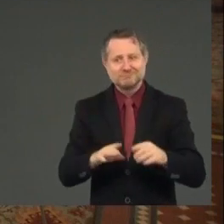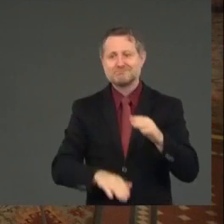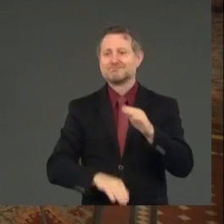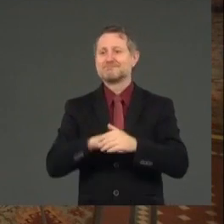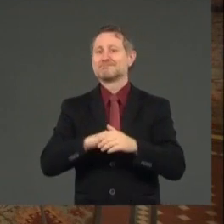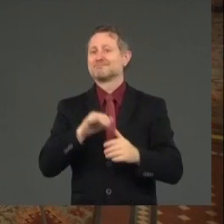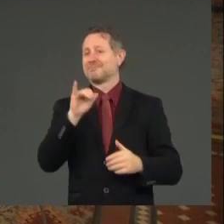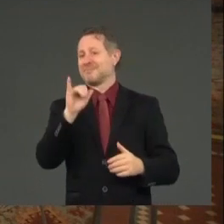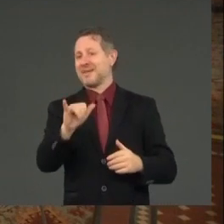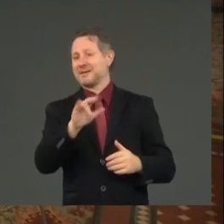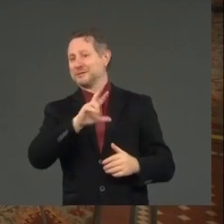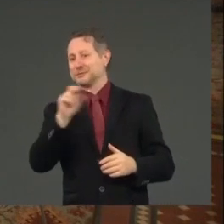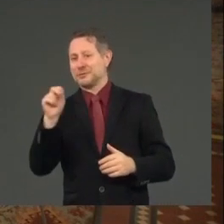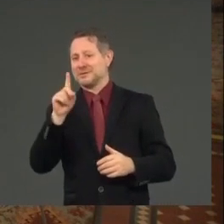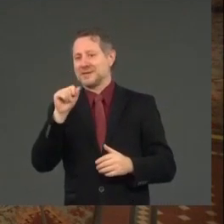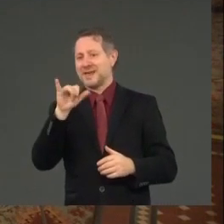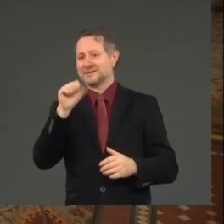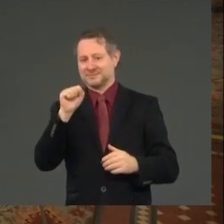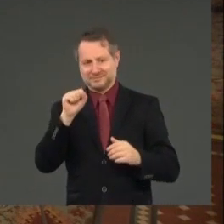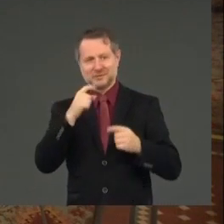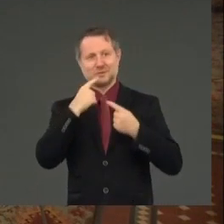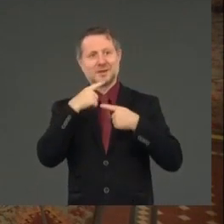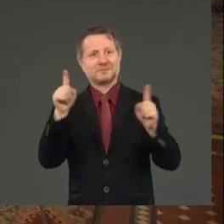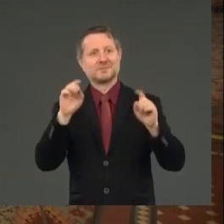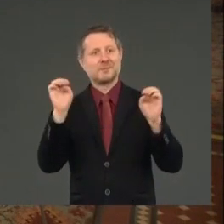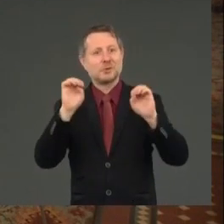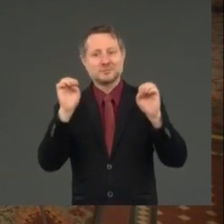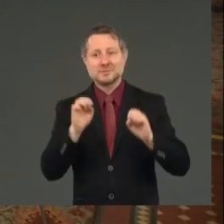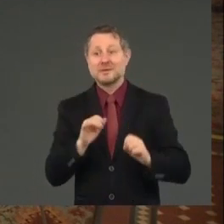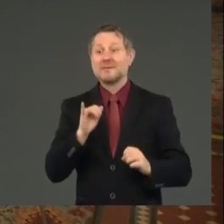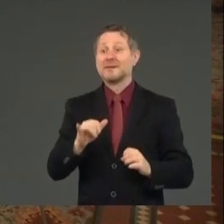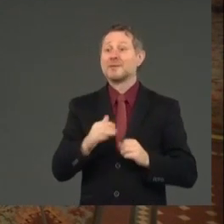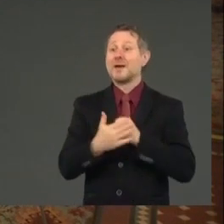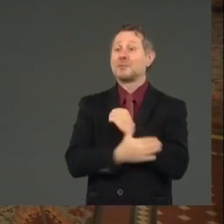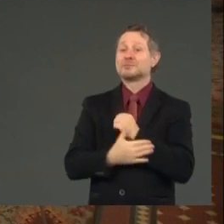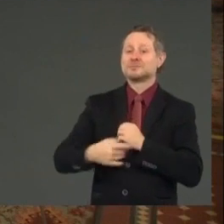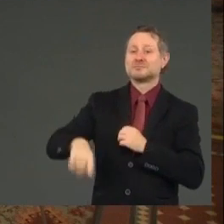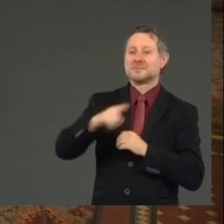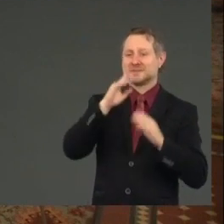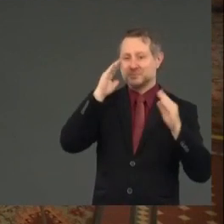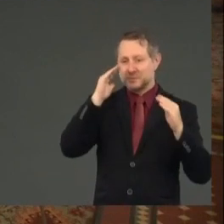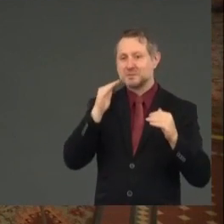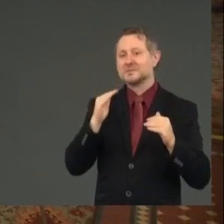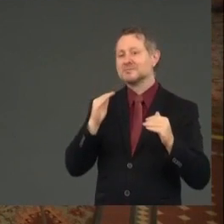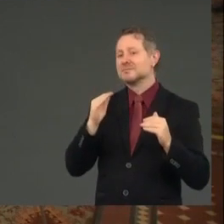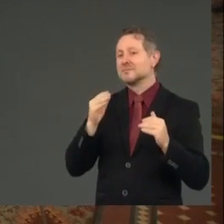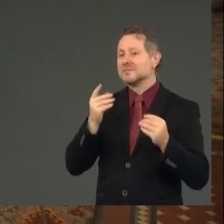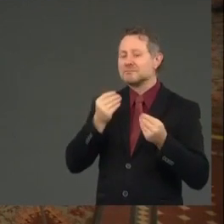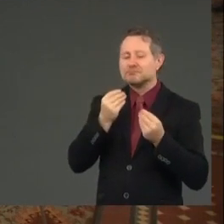ANY FUTURE GOVERNOR TO SUBMIT